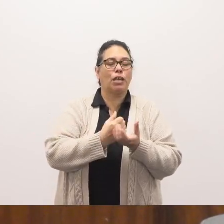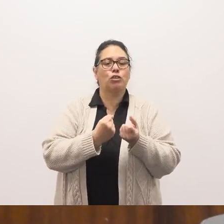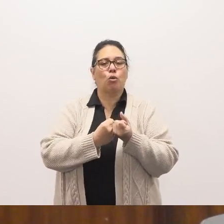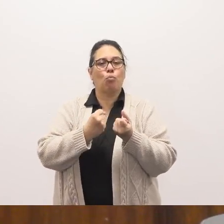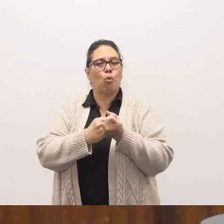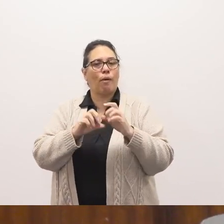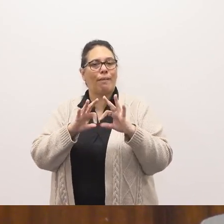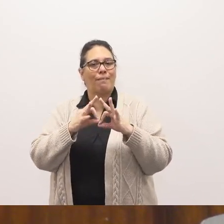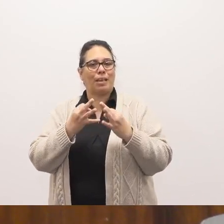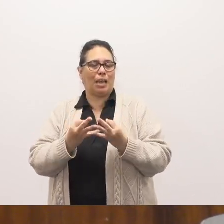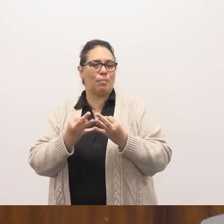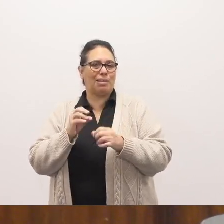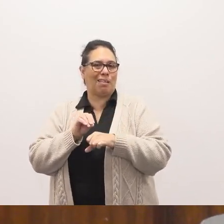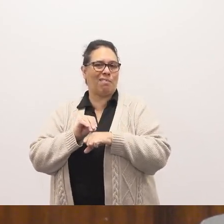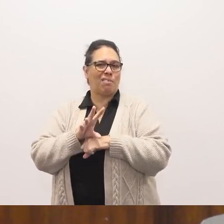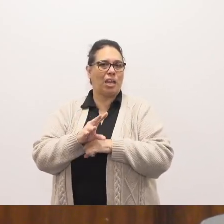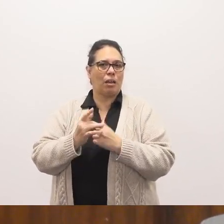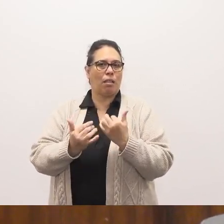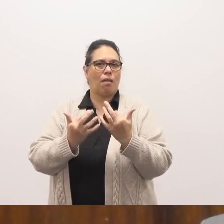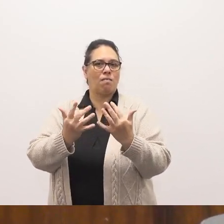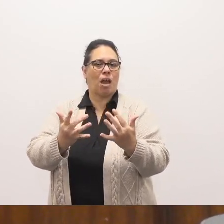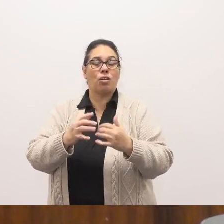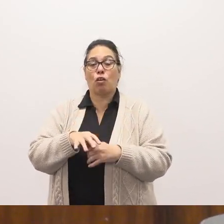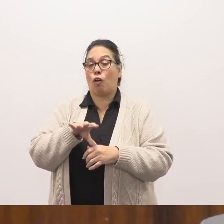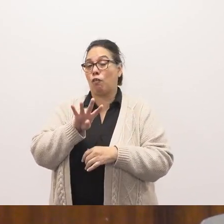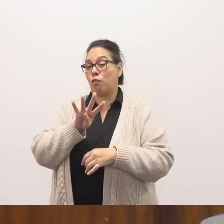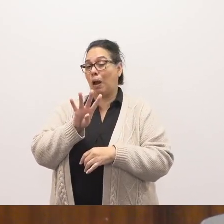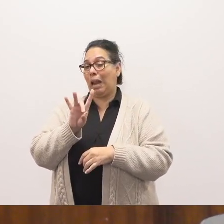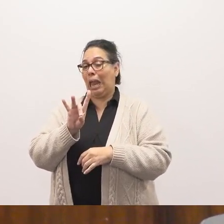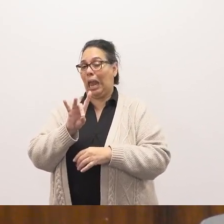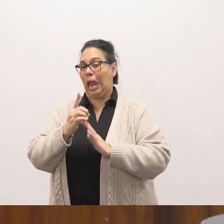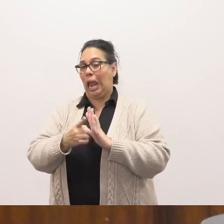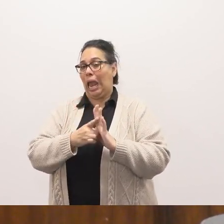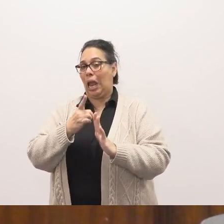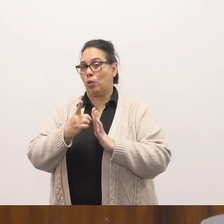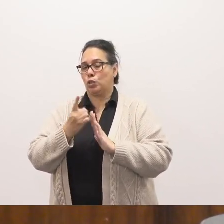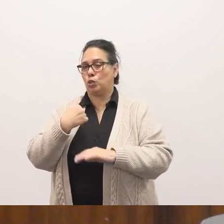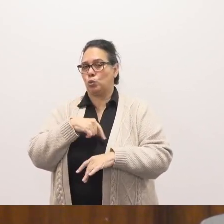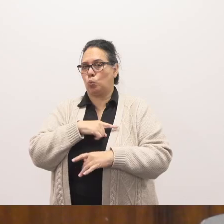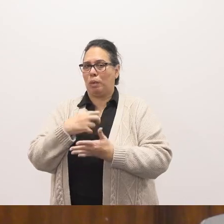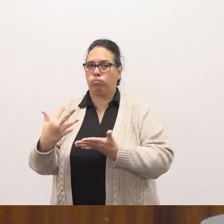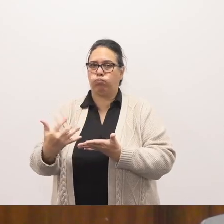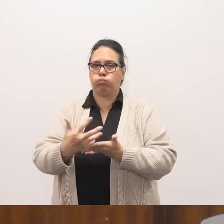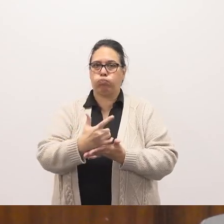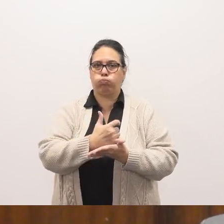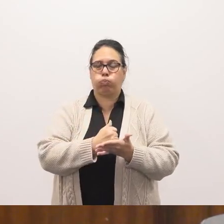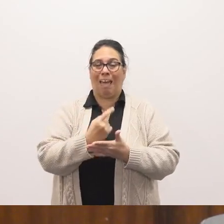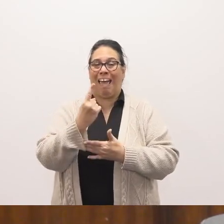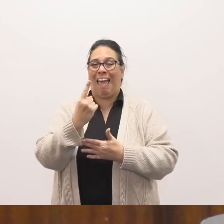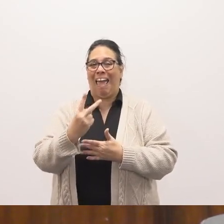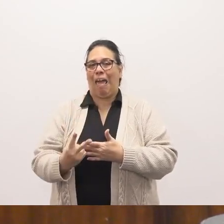And in 48 hours, we've been able to raise as a city a little bit shorter than half a million dollars.